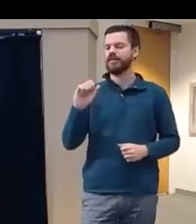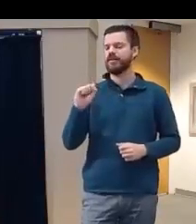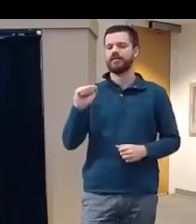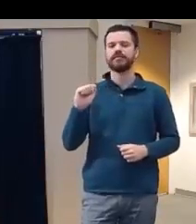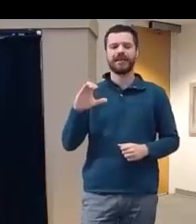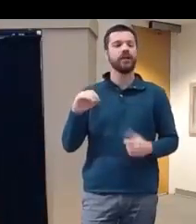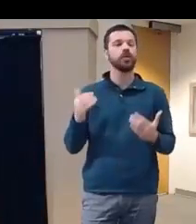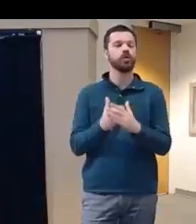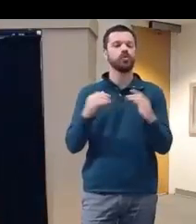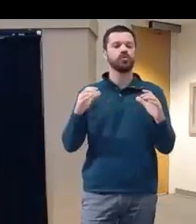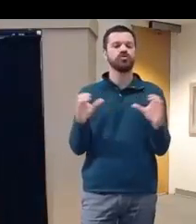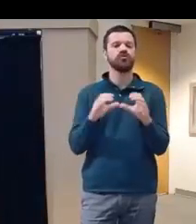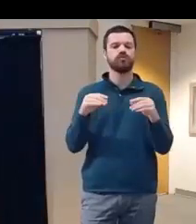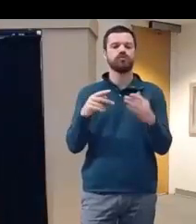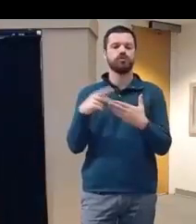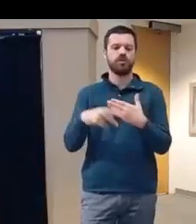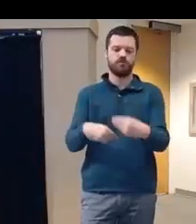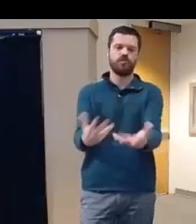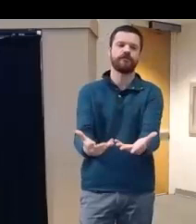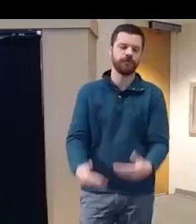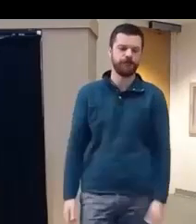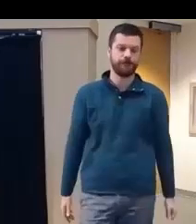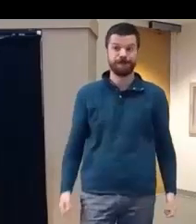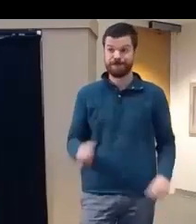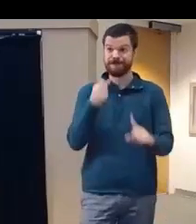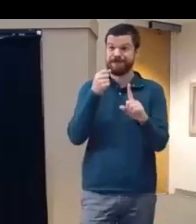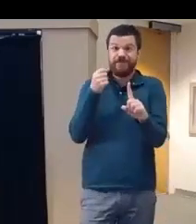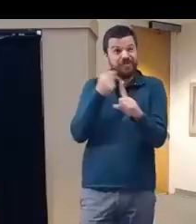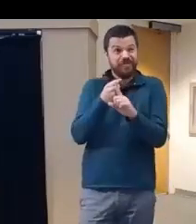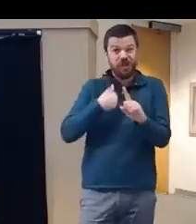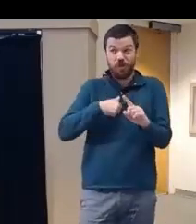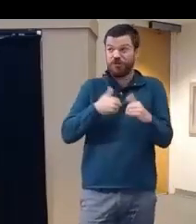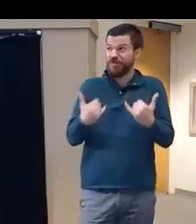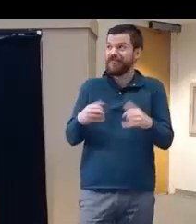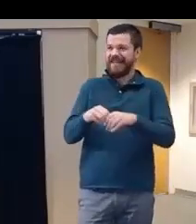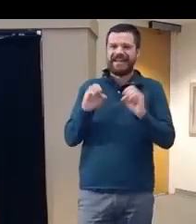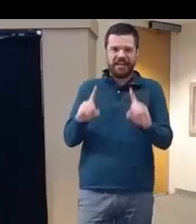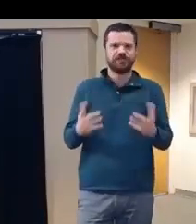new certificate program being offered turns out we're in education right now our Wednesday Grand